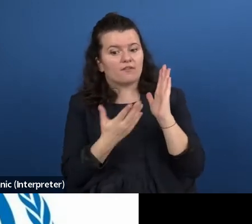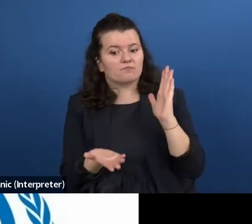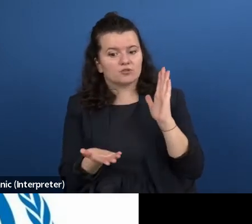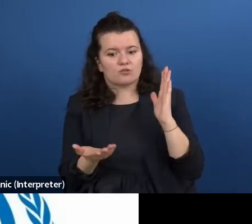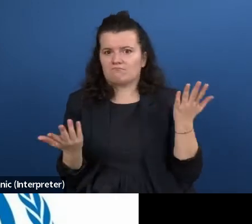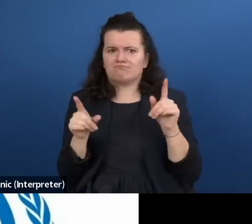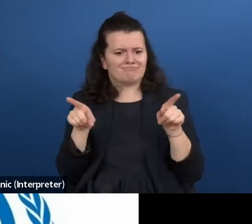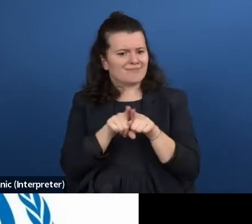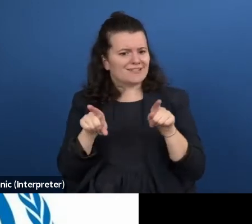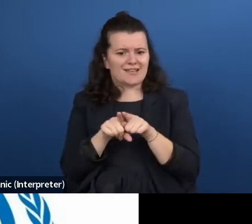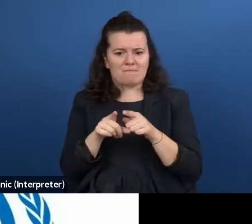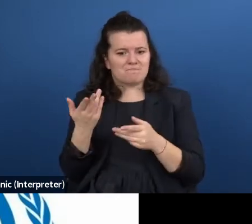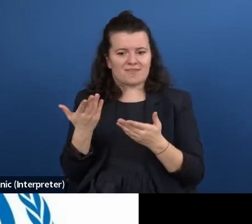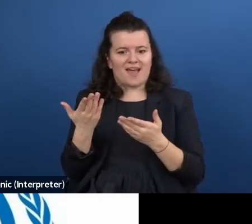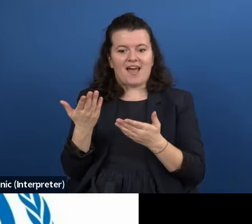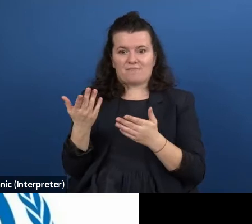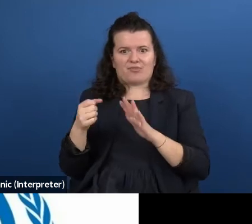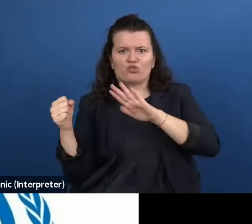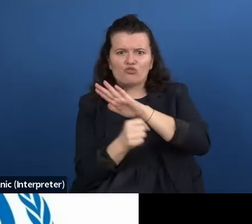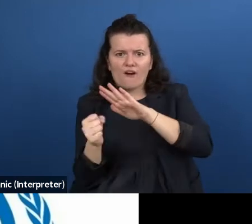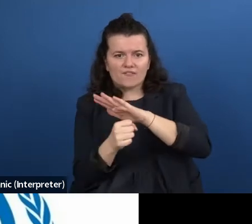and the EU Charter of Fundamental Rights.